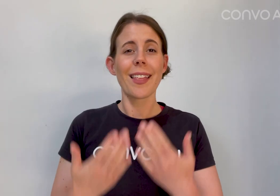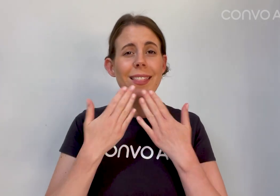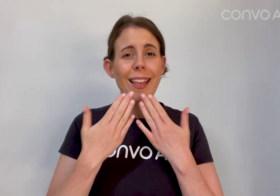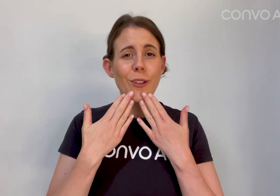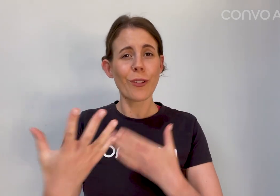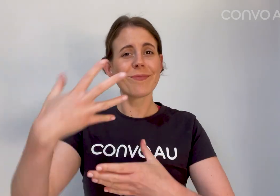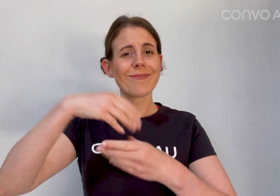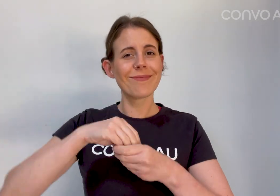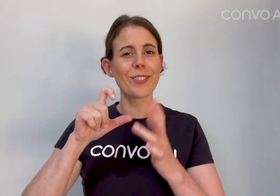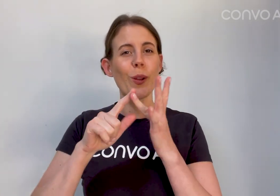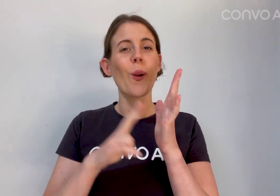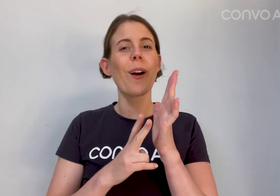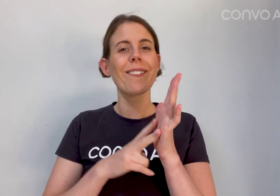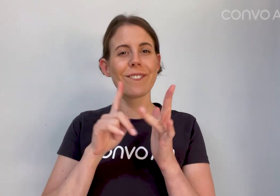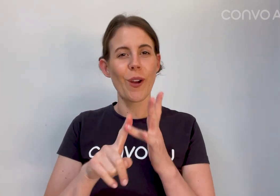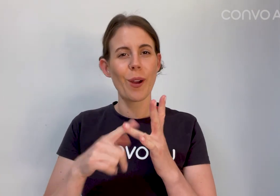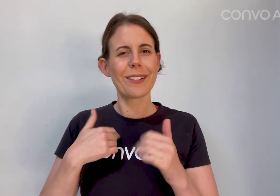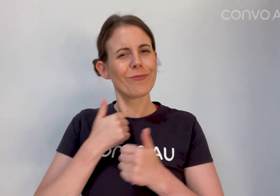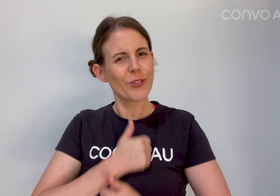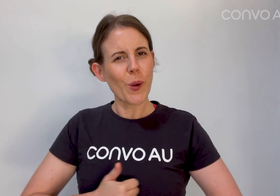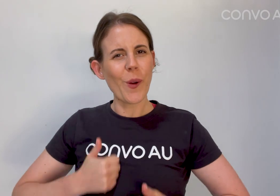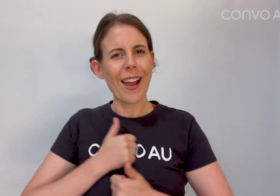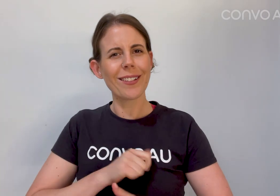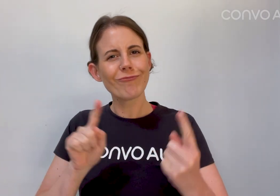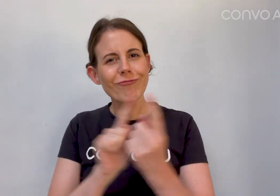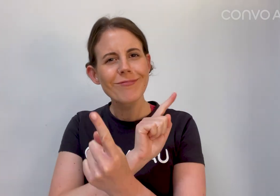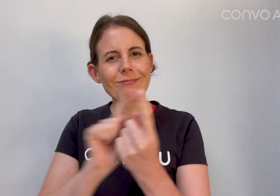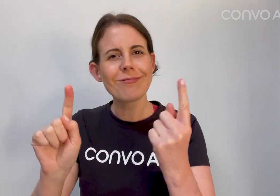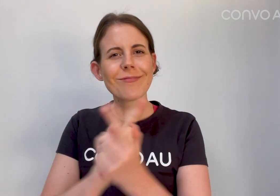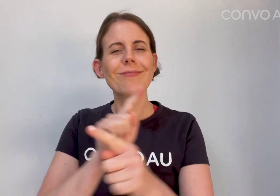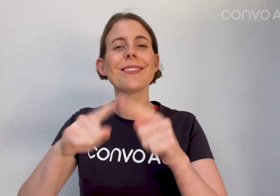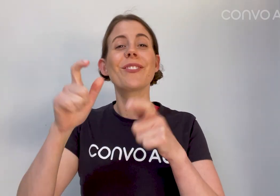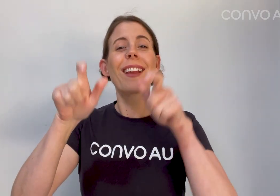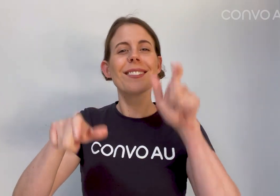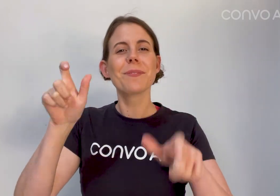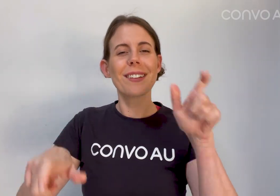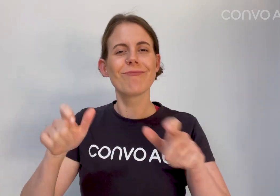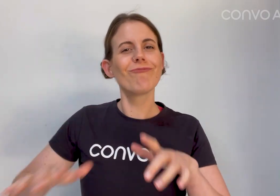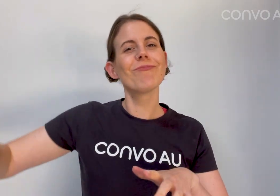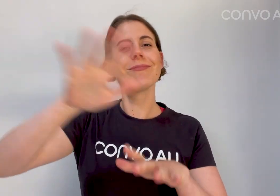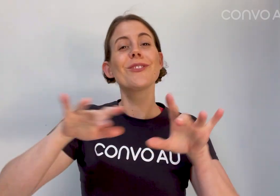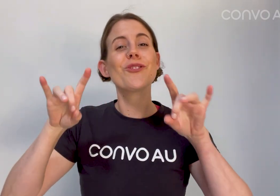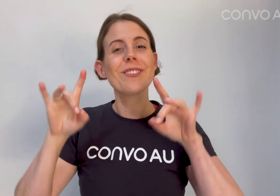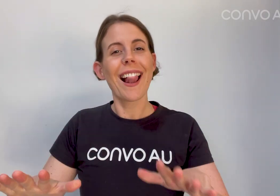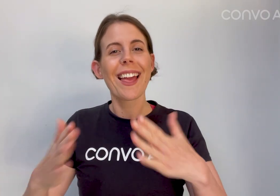Thank you for part of Convo Australia. I enjoy meeting new customers all over in Australia.